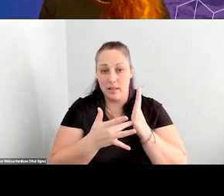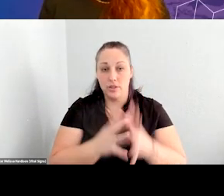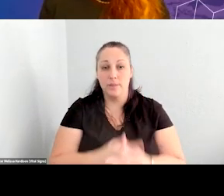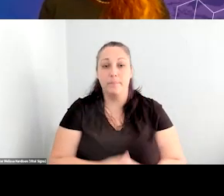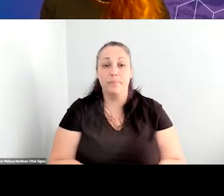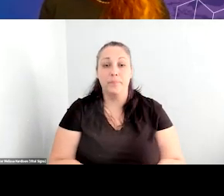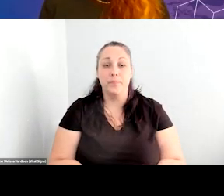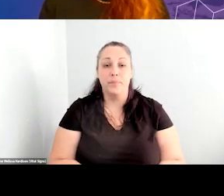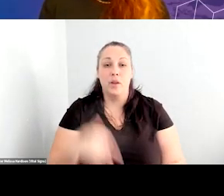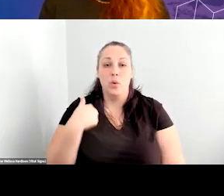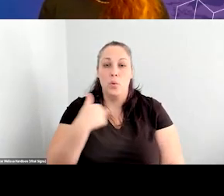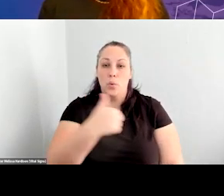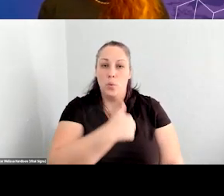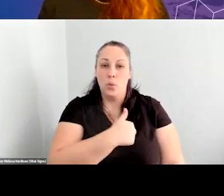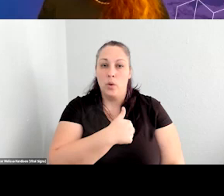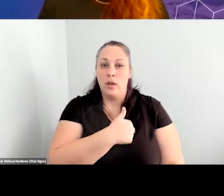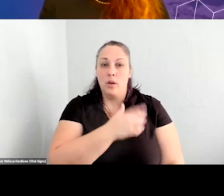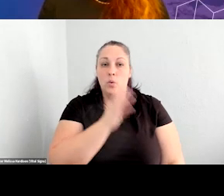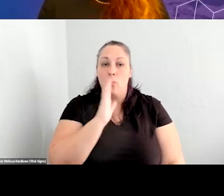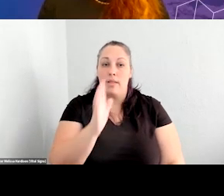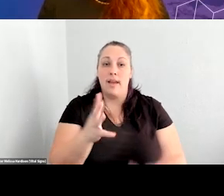for any of the programs that we've talked about today,